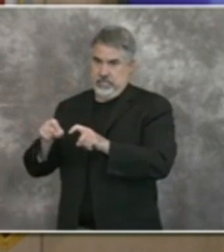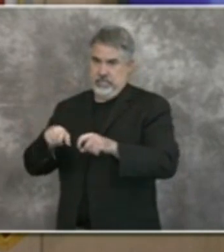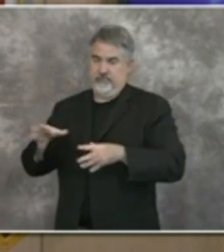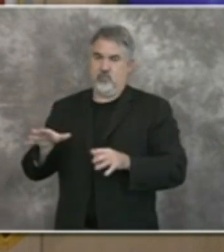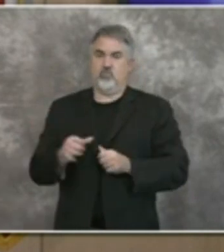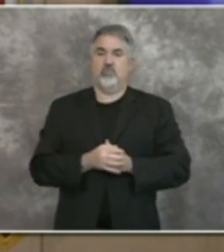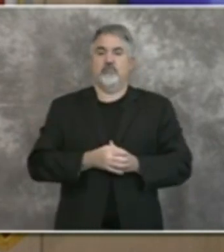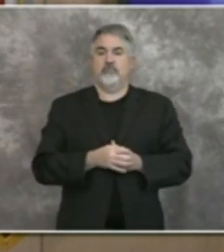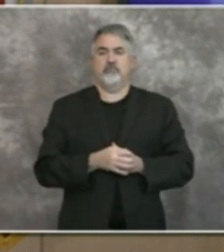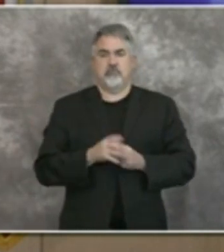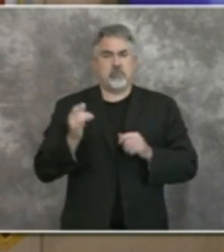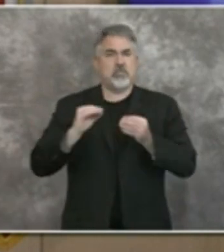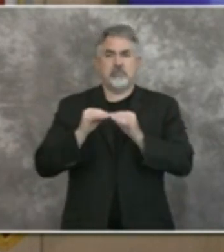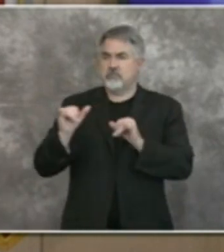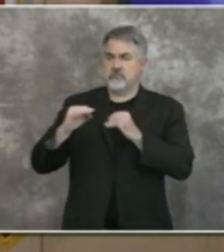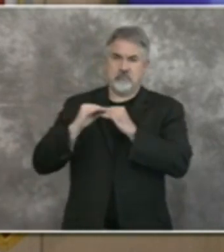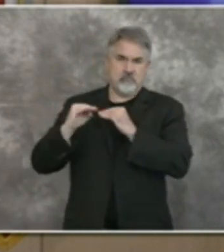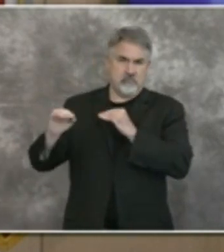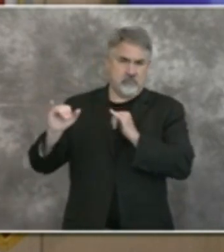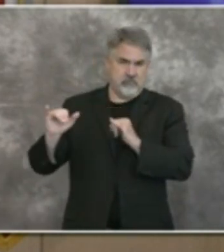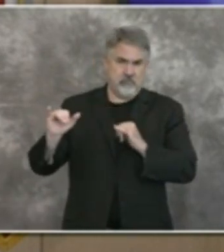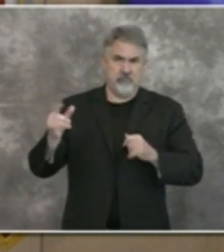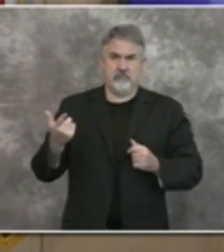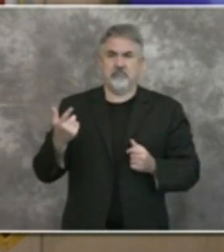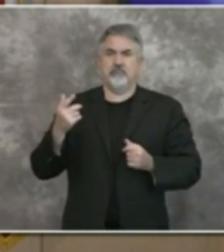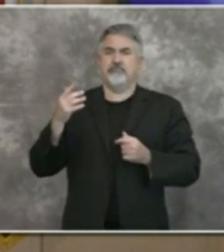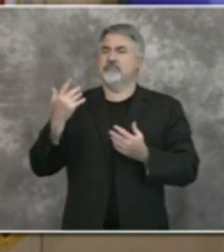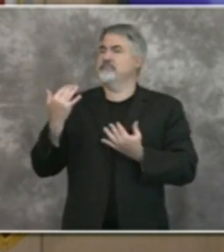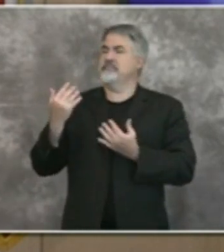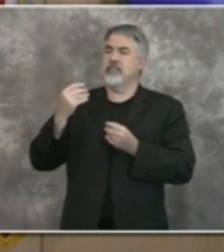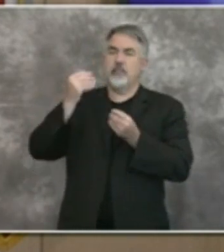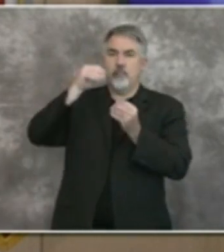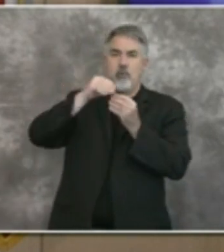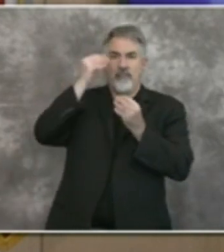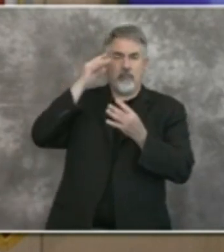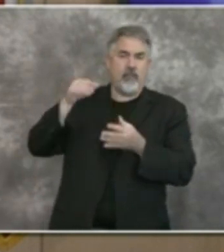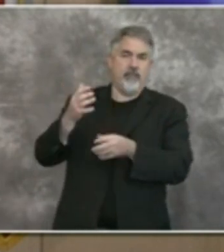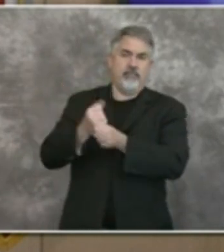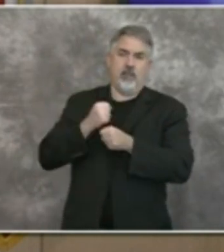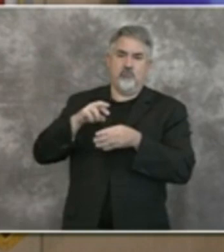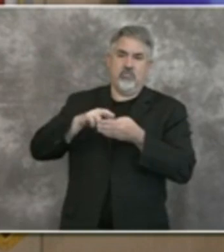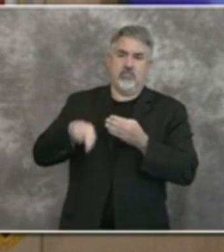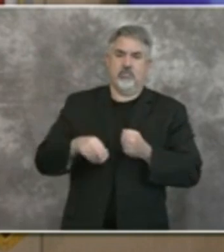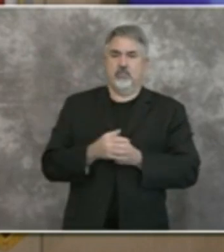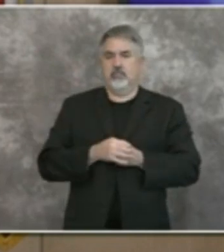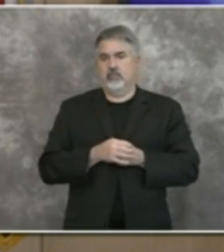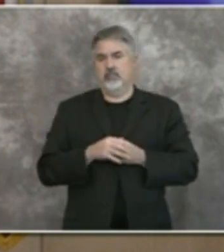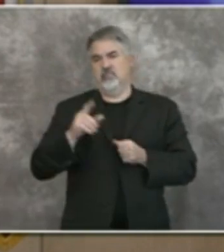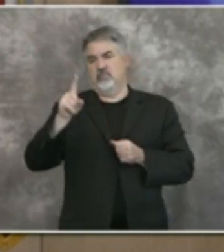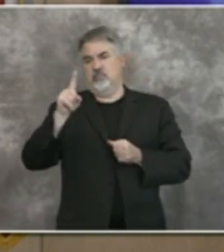1026 RESIDENTS HAVE BEEN TESTED TO DATE THE NUMBERS REMAIN UNCHANGED AS WE'RE